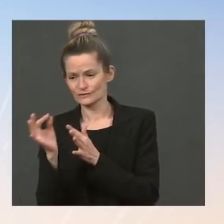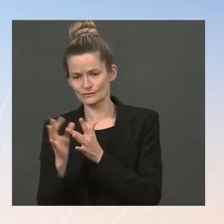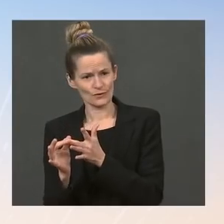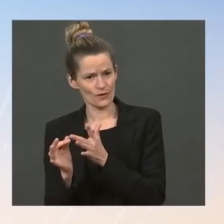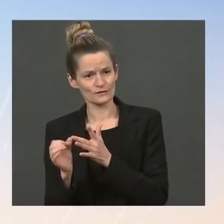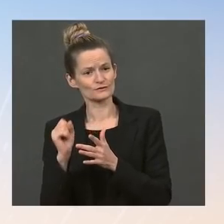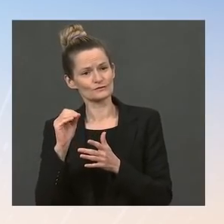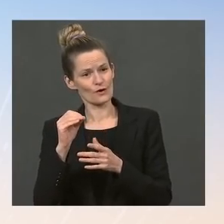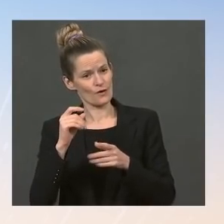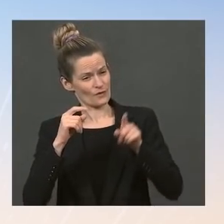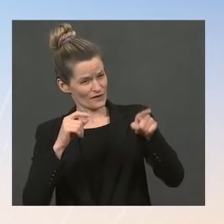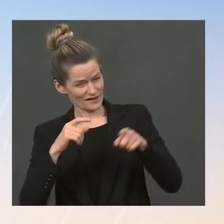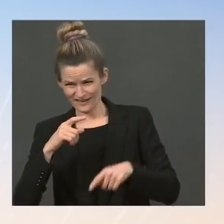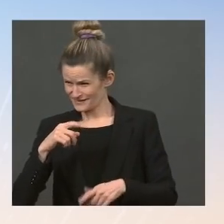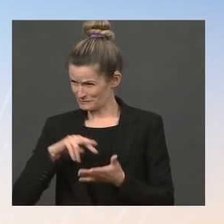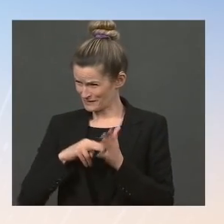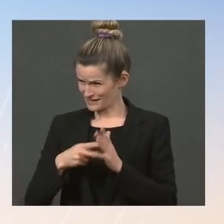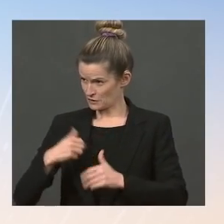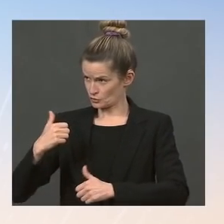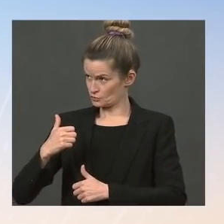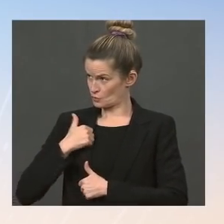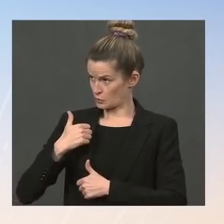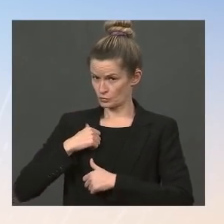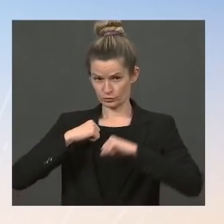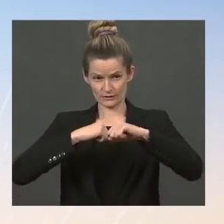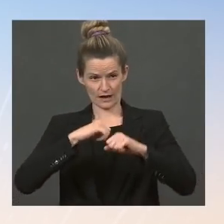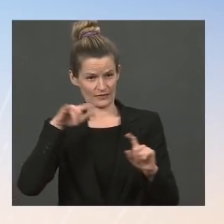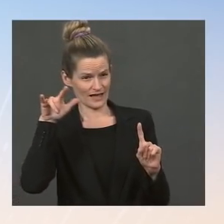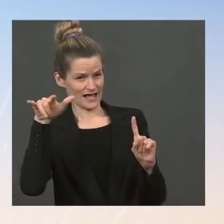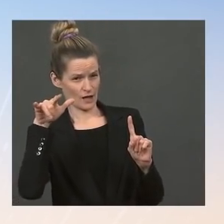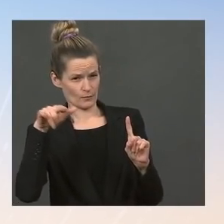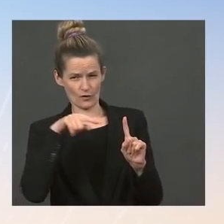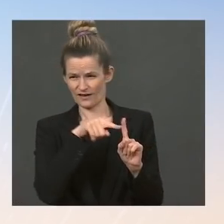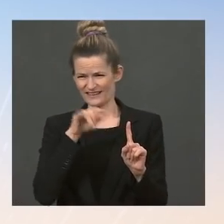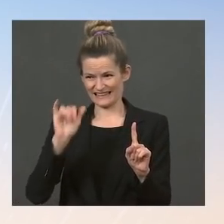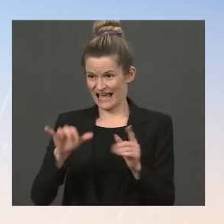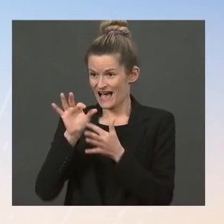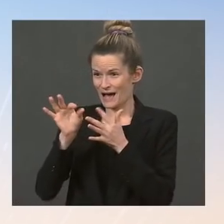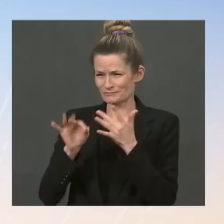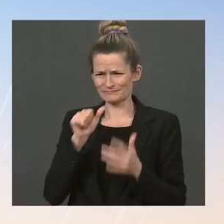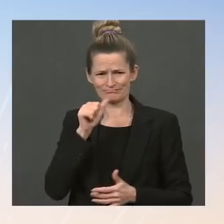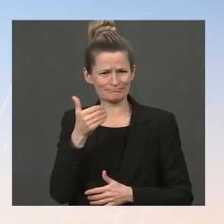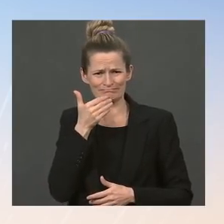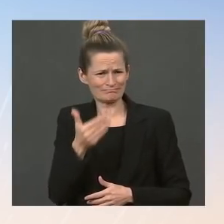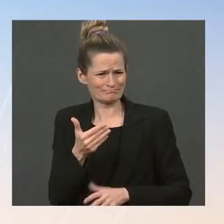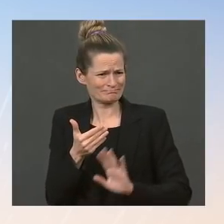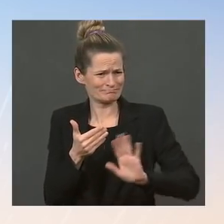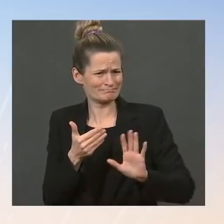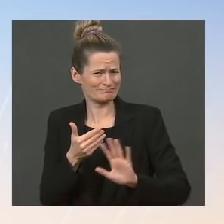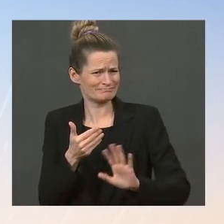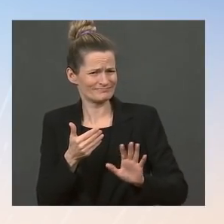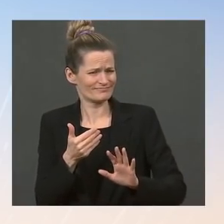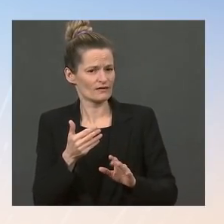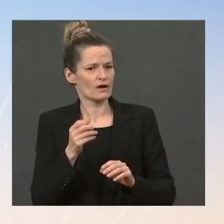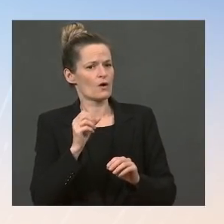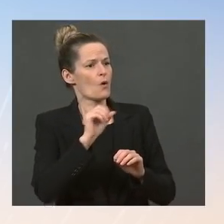That wouldn't have been a viable option. It was not the status quo or withdraw; it was withdraw or increase troops.